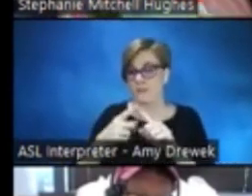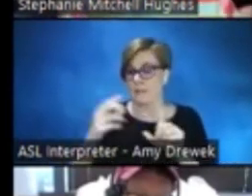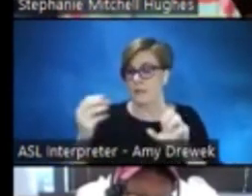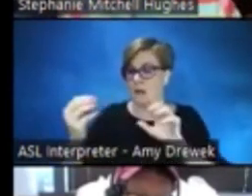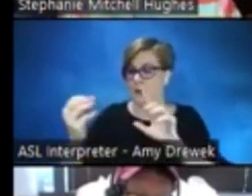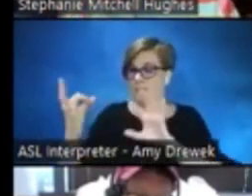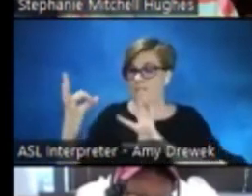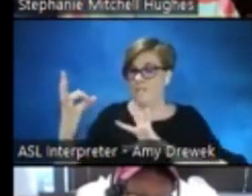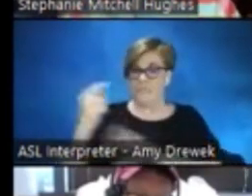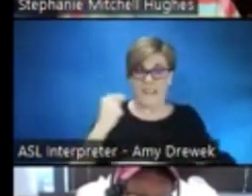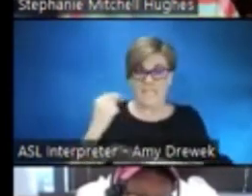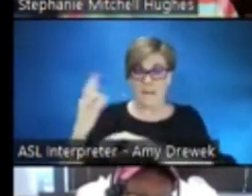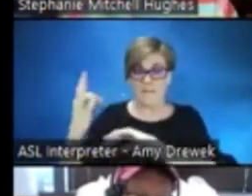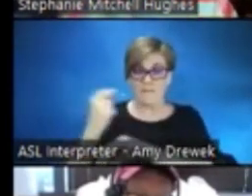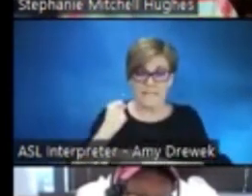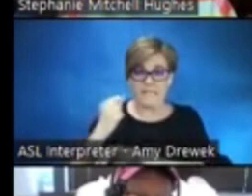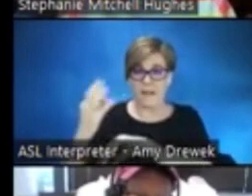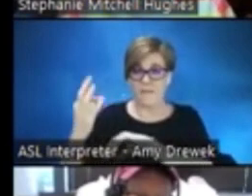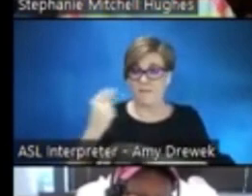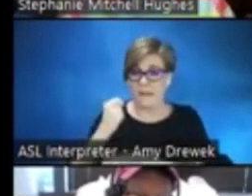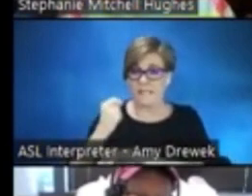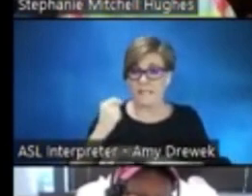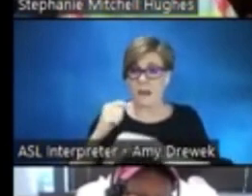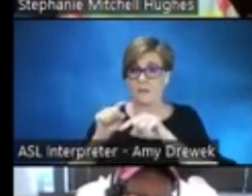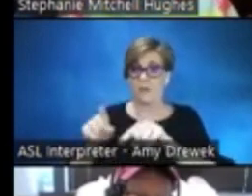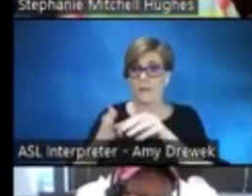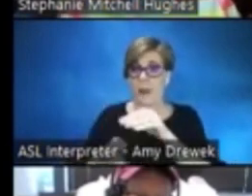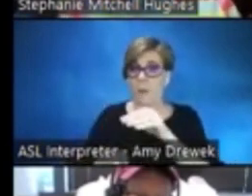MULTIPLE TIMES OVER THE COURSE OF THE WEEKEND AND I WAS TRYING TO